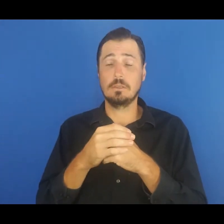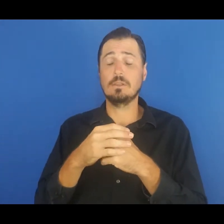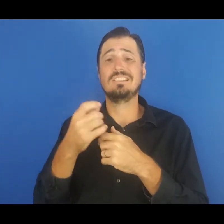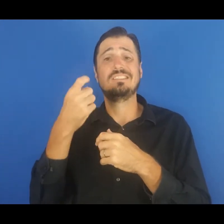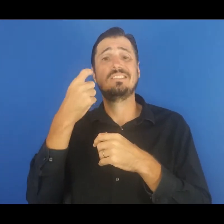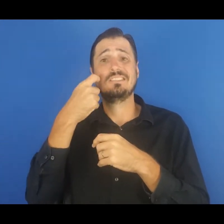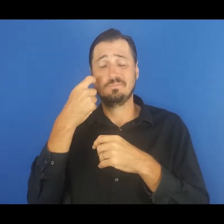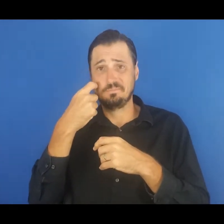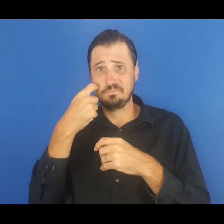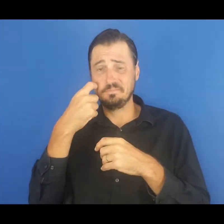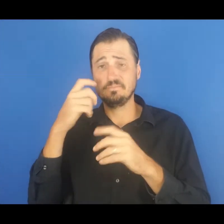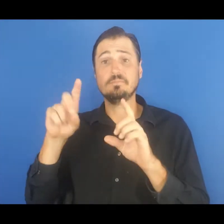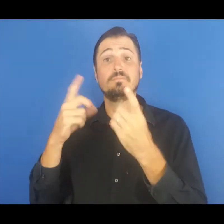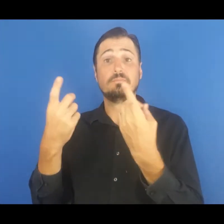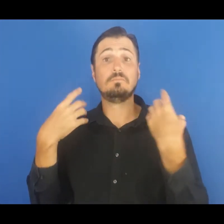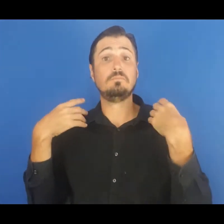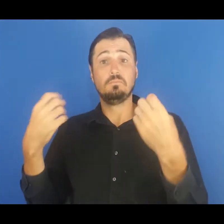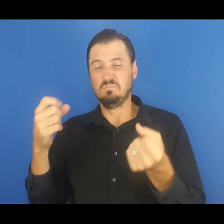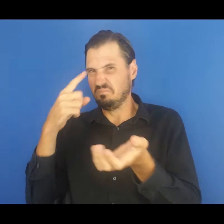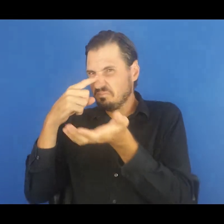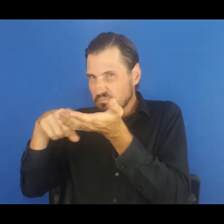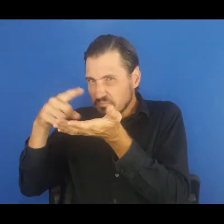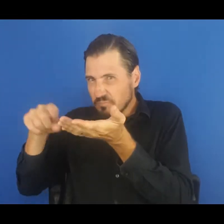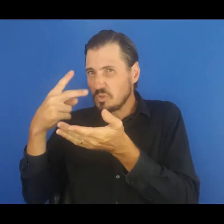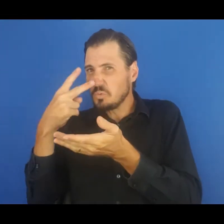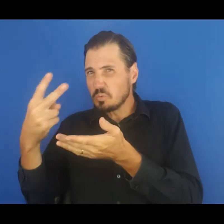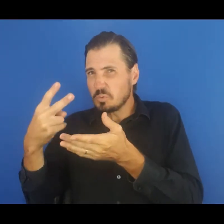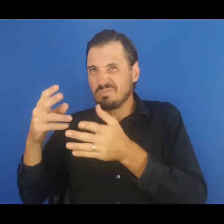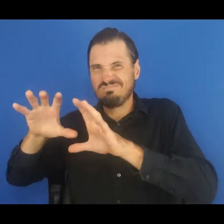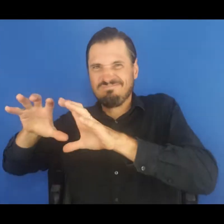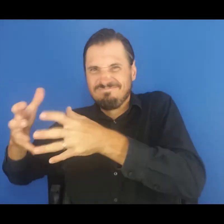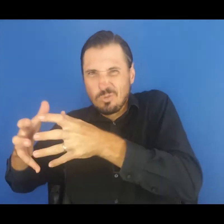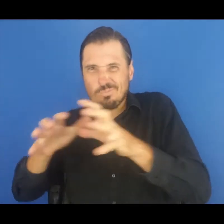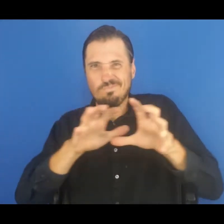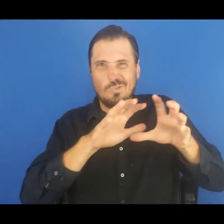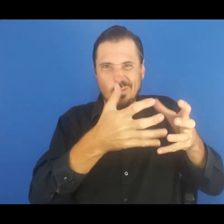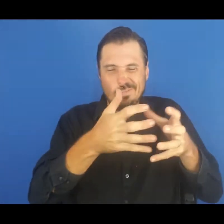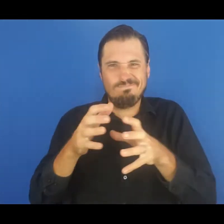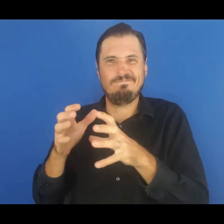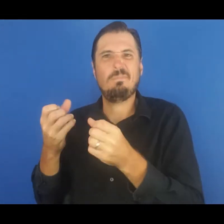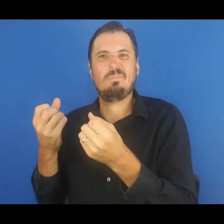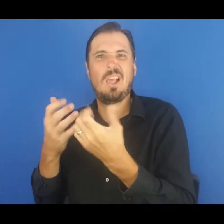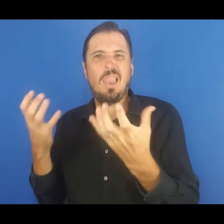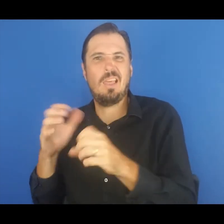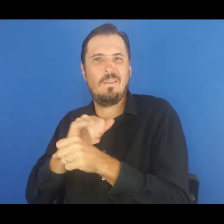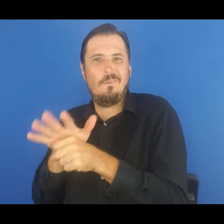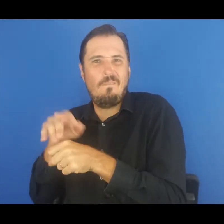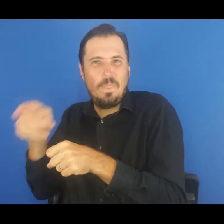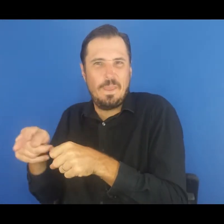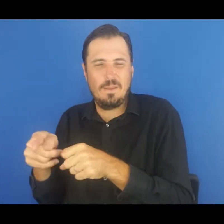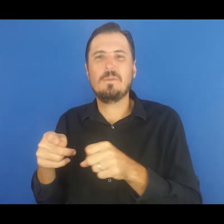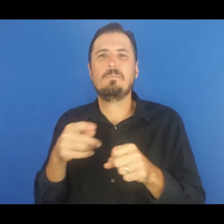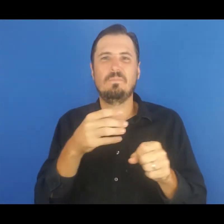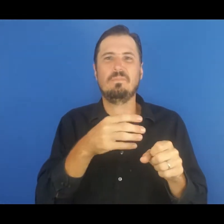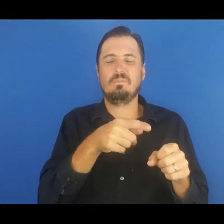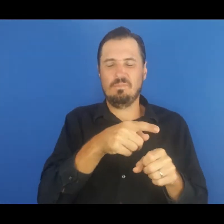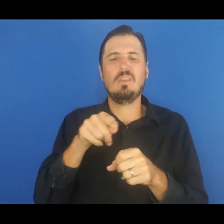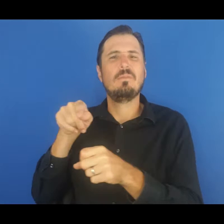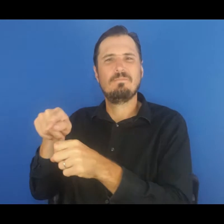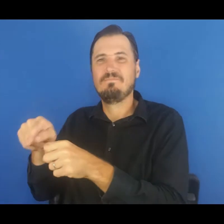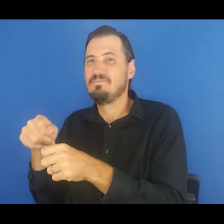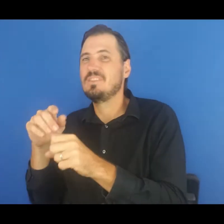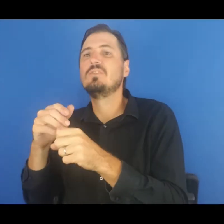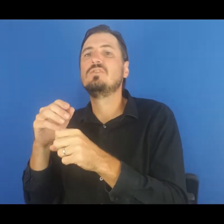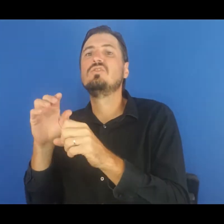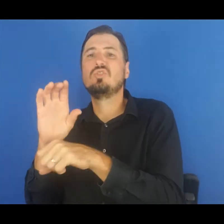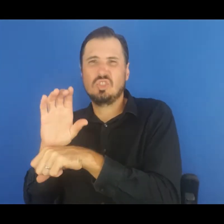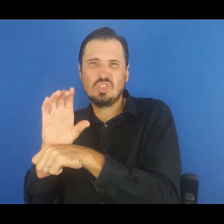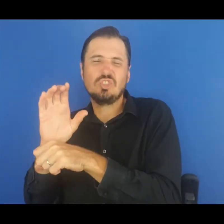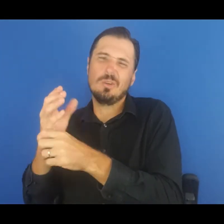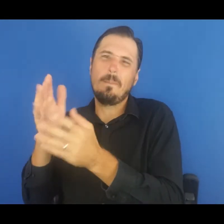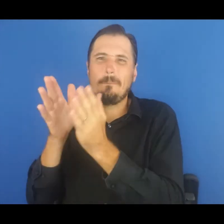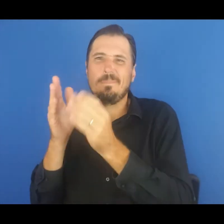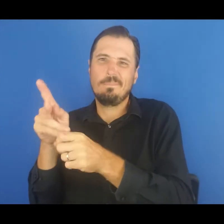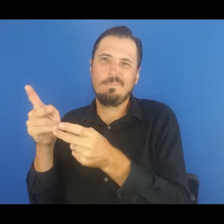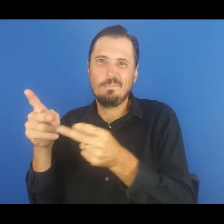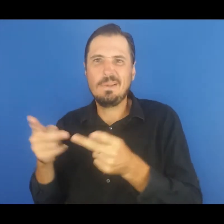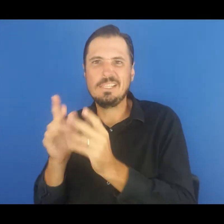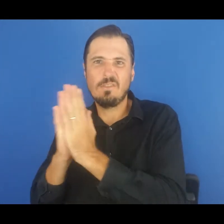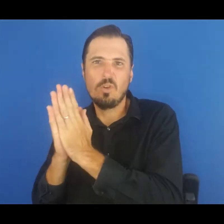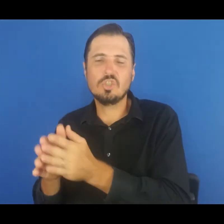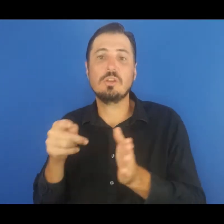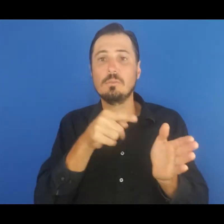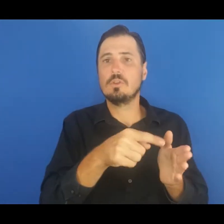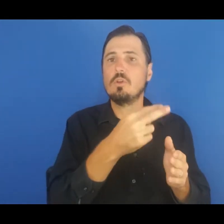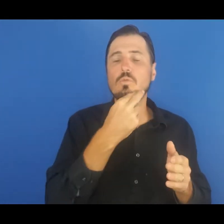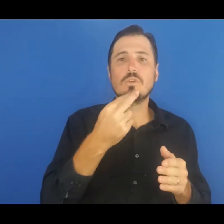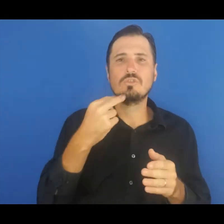Recently, the Department of Health has been investigating two active clusters, one associated with a place of worship and the other with a restaurant. Identifying the exact location of a cluster is